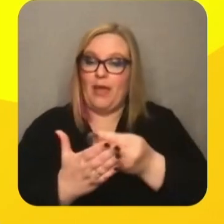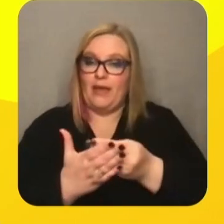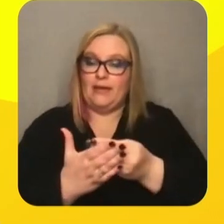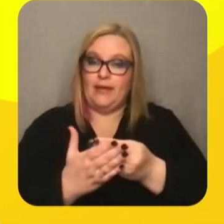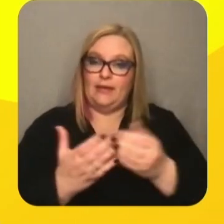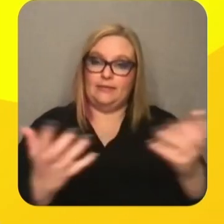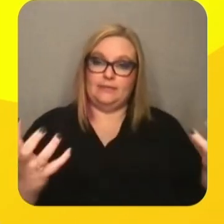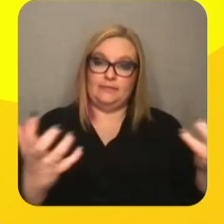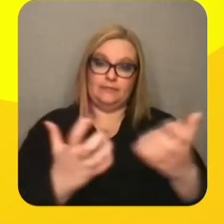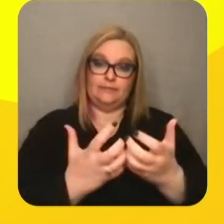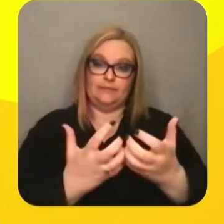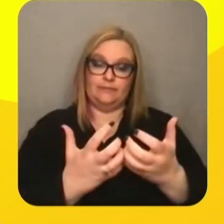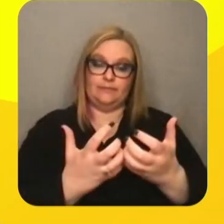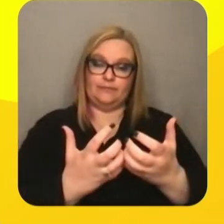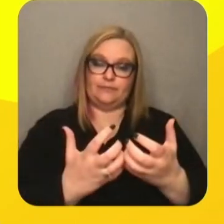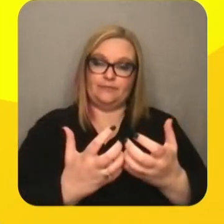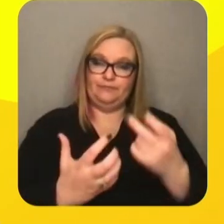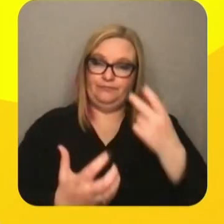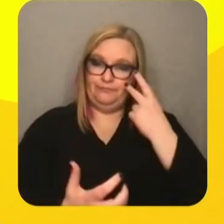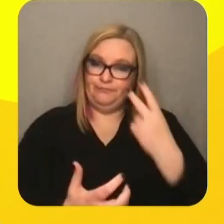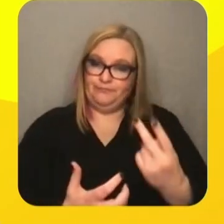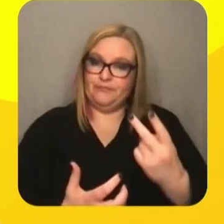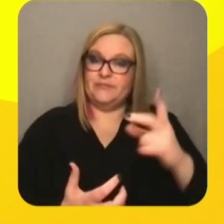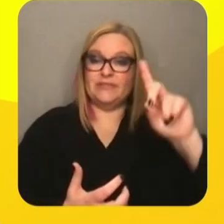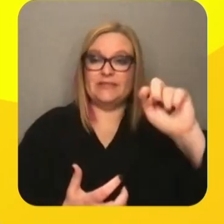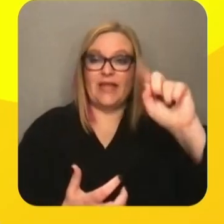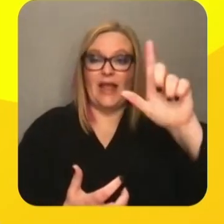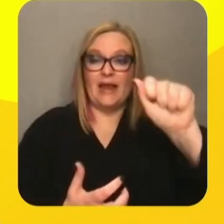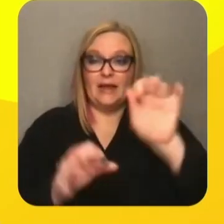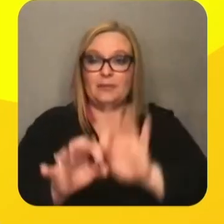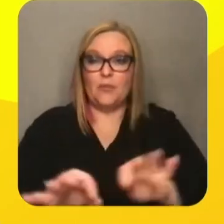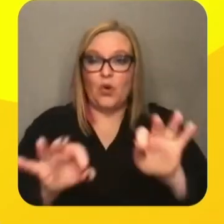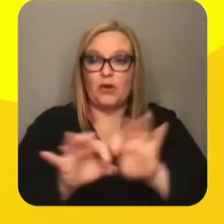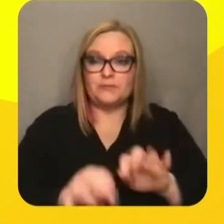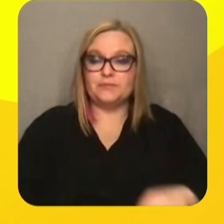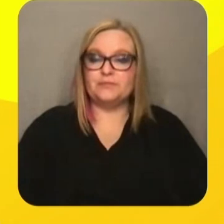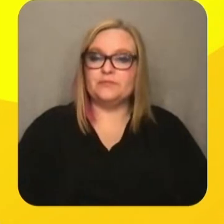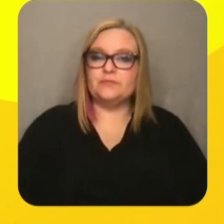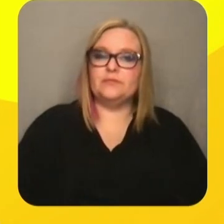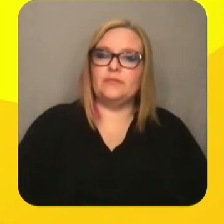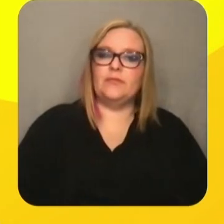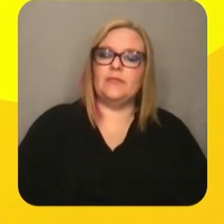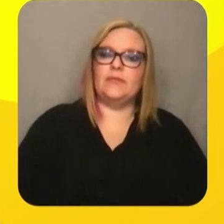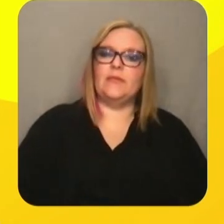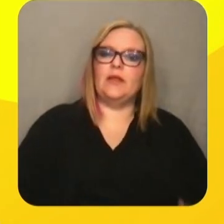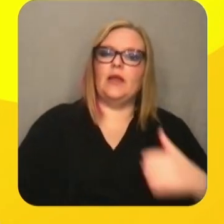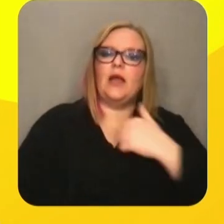So, data, data, data. Wonderful. Am I just not been able to interact in a conversation?